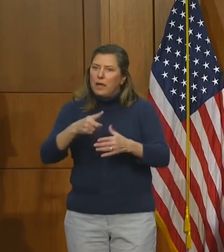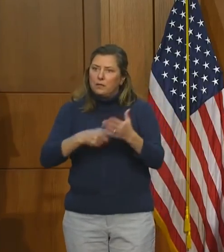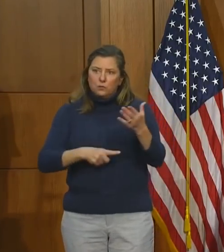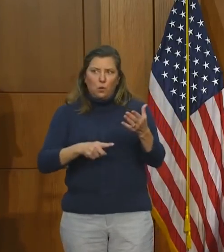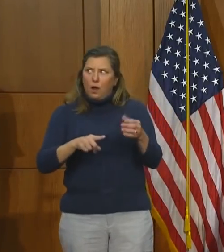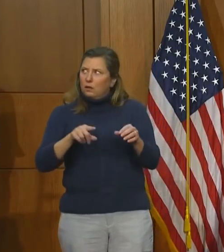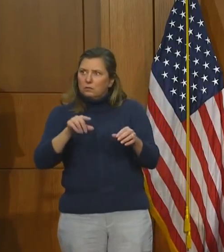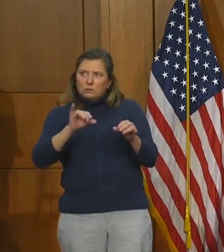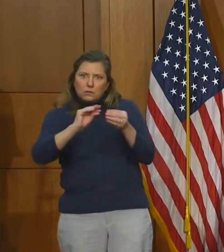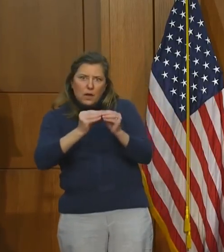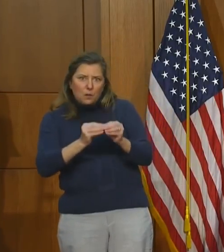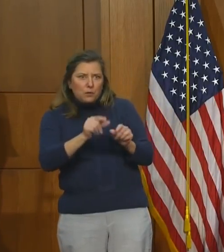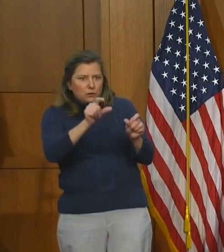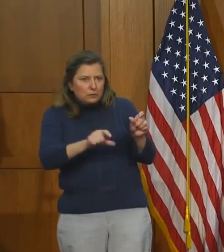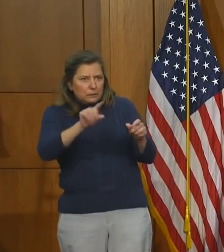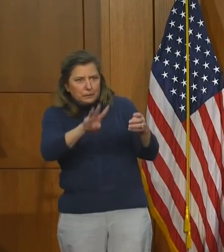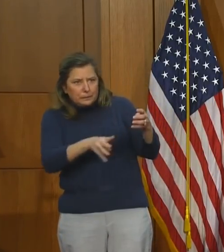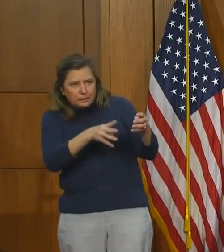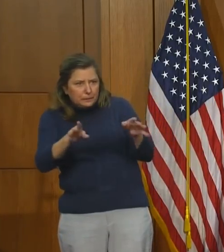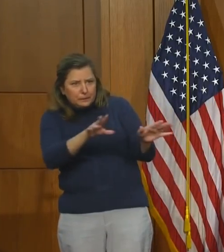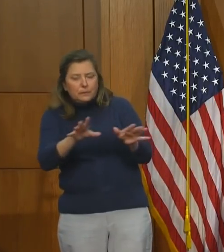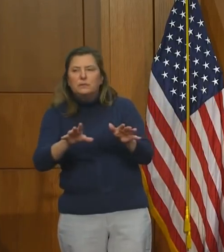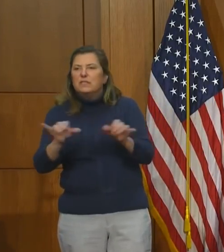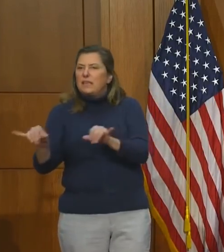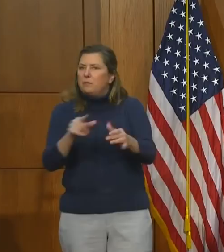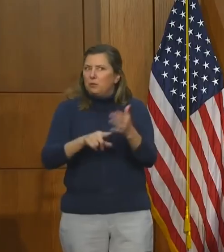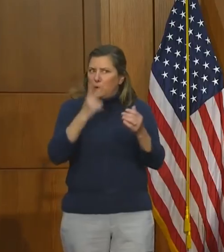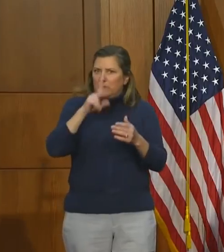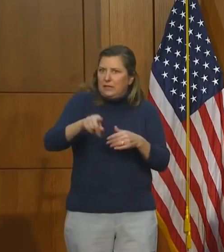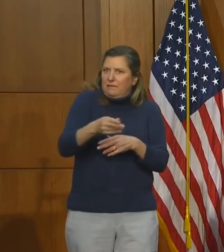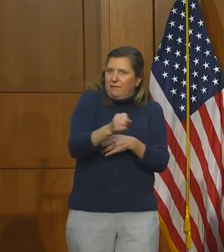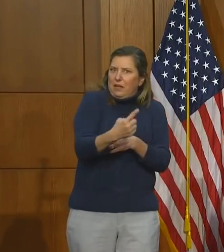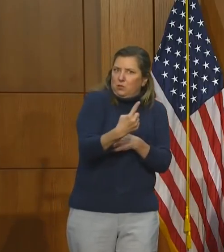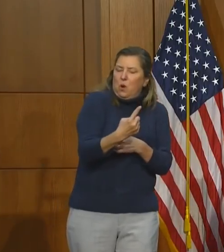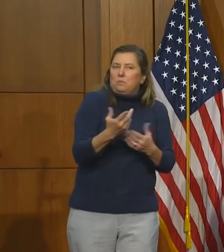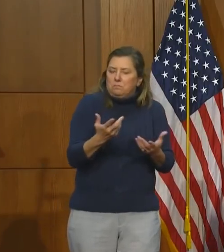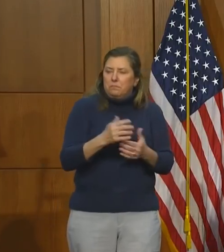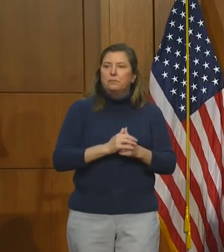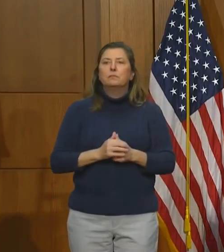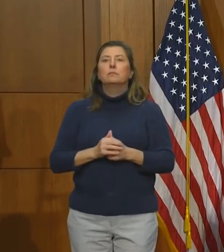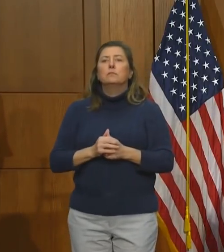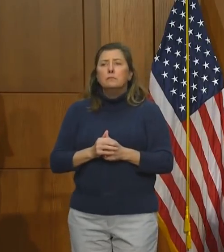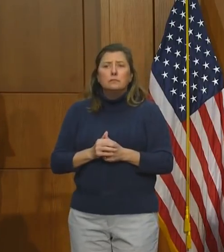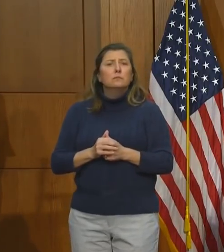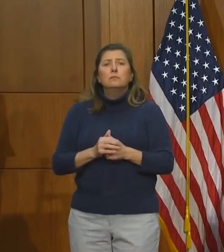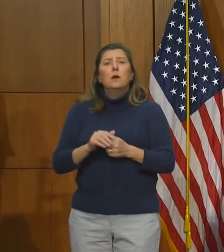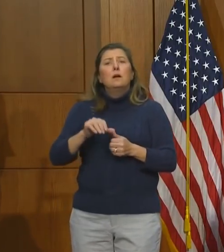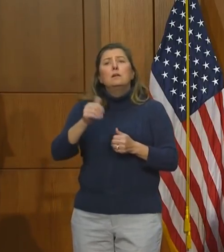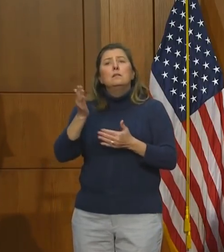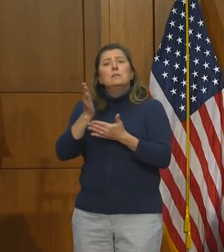THE DATA SHOWS. A DECISION TO MOVE INTO PHASE TWO WILL BE BASED ON HEALTH METRICS LIKE WE